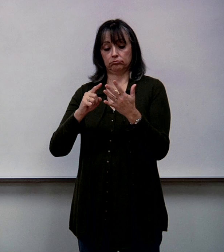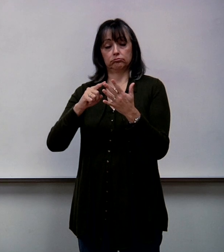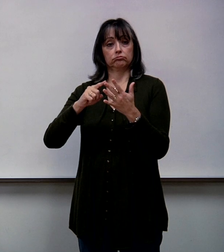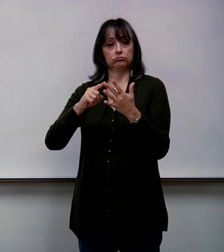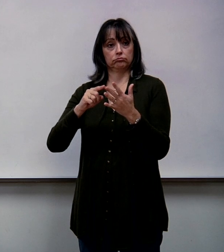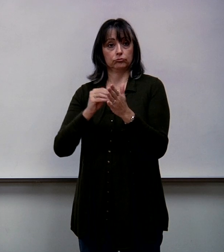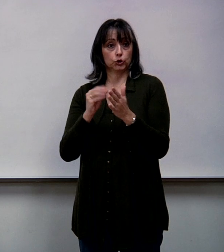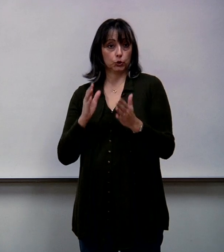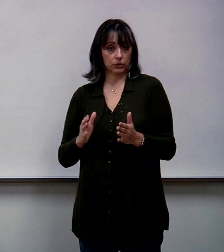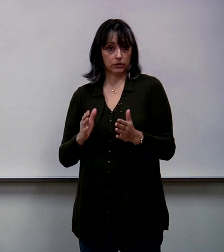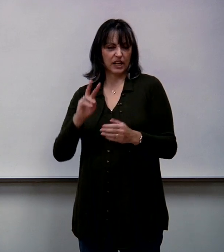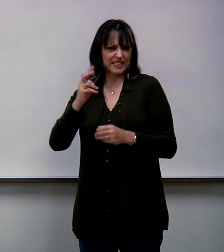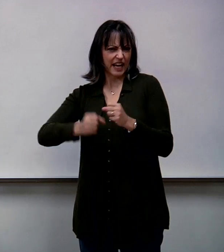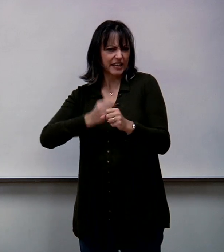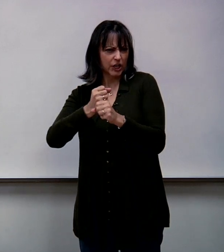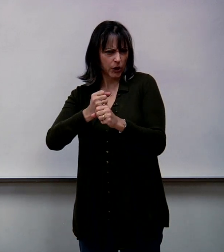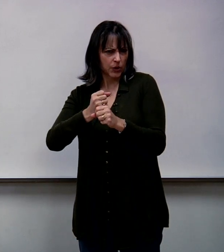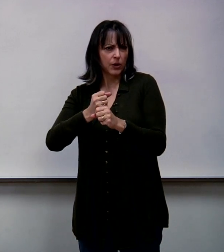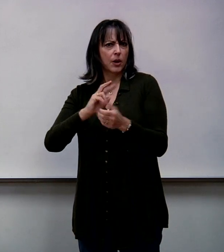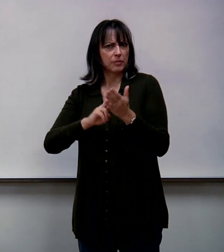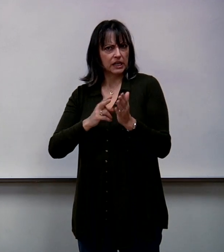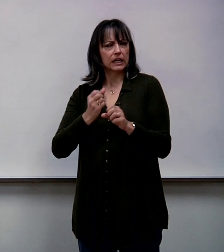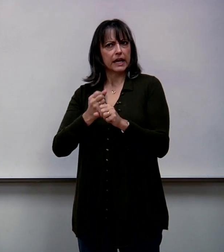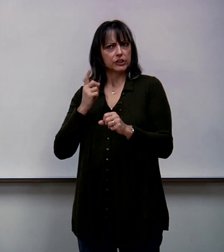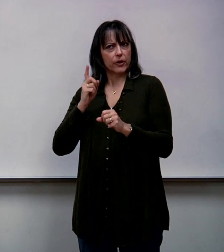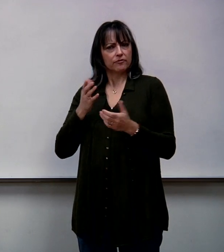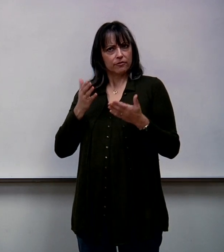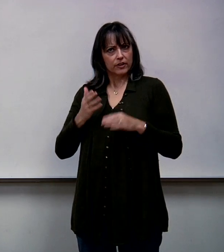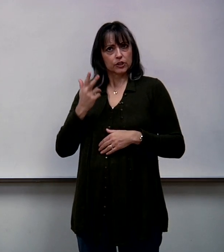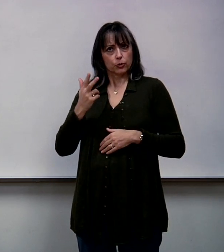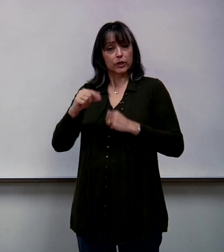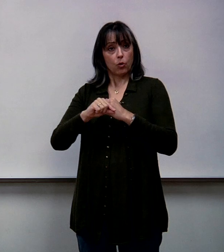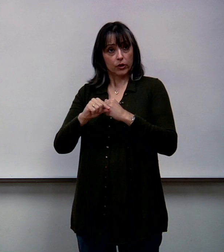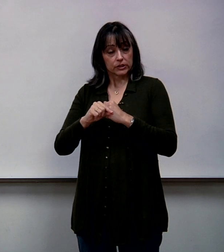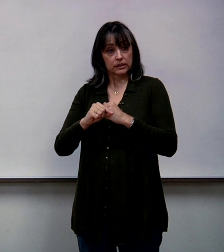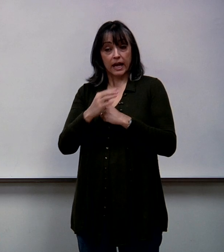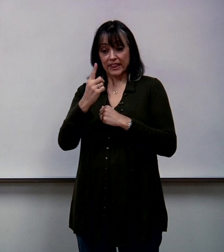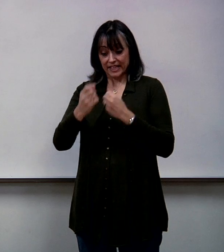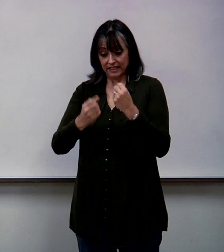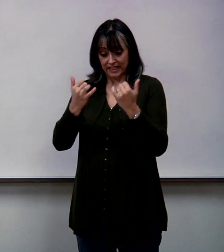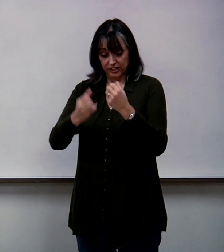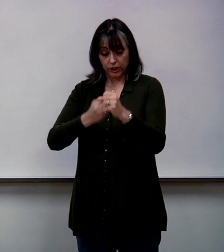completed three-quarters last year and one semester this year. You must